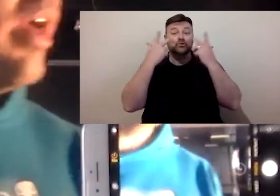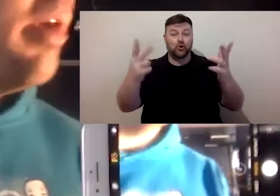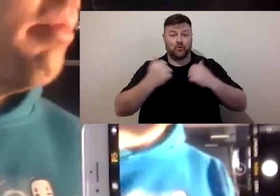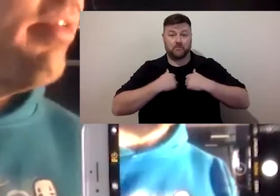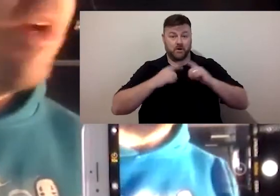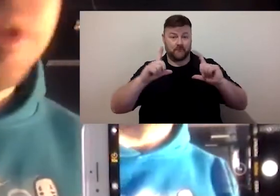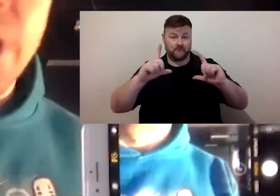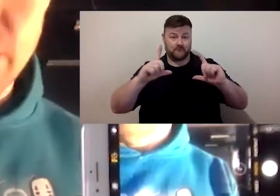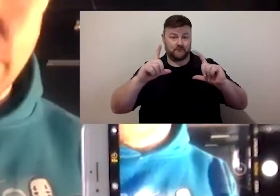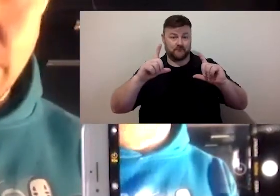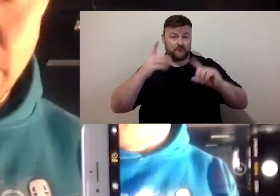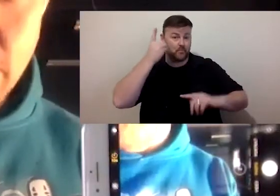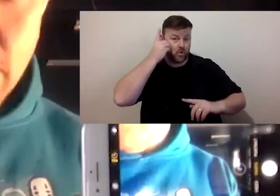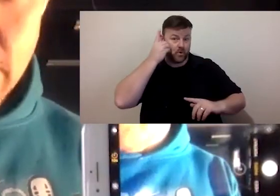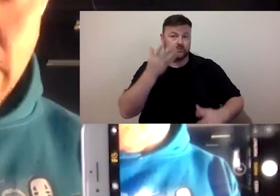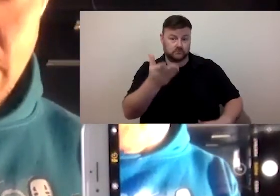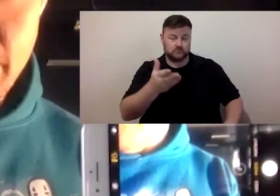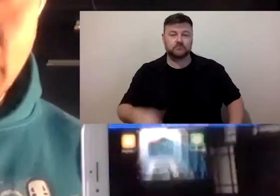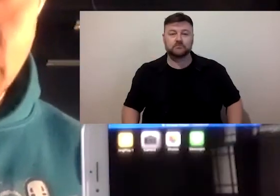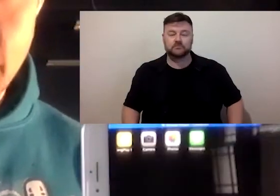But before I do that, I'll show you - leave the